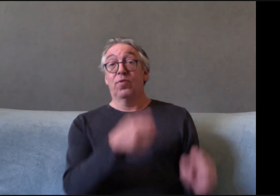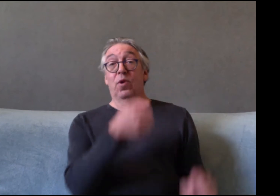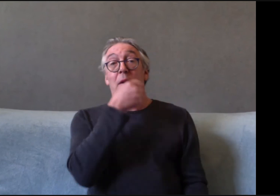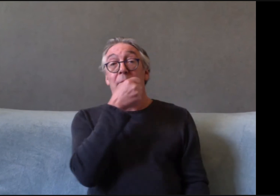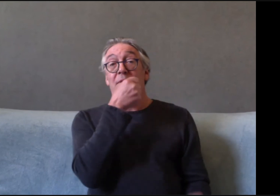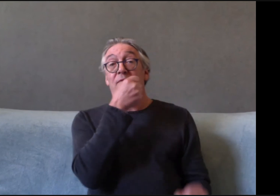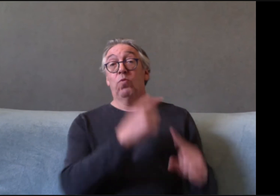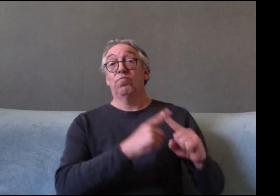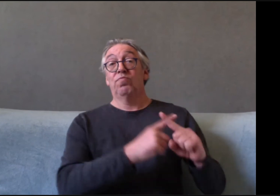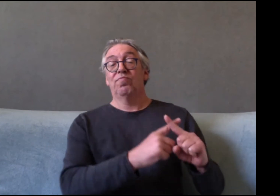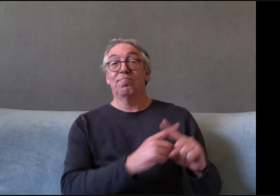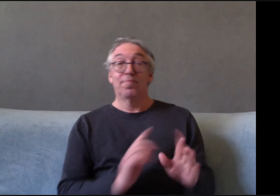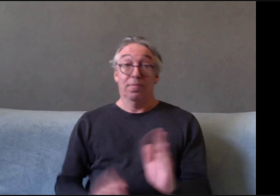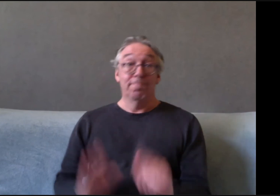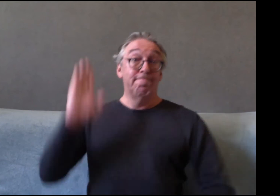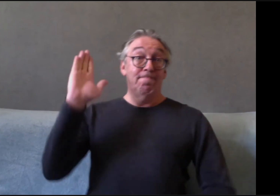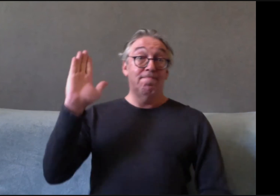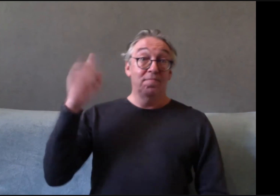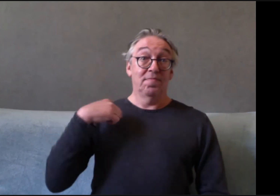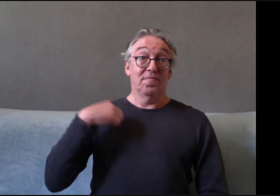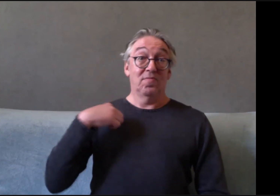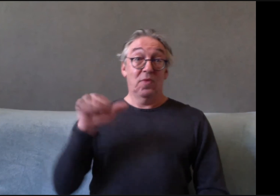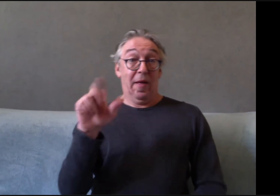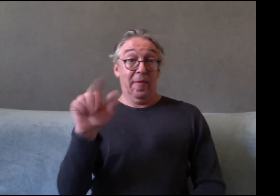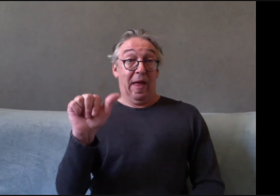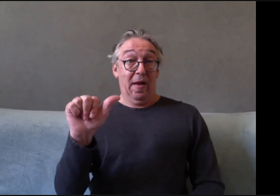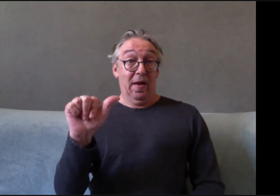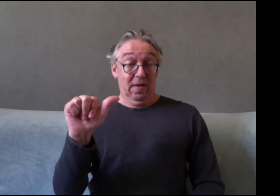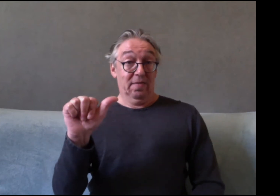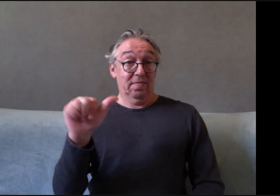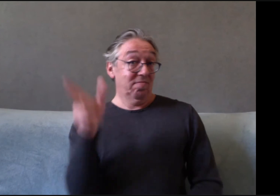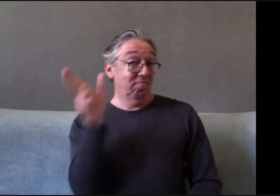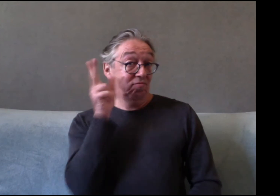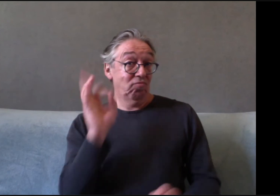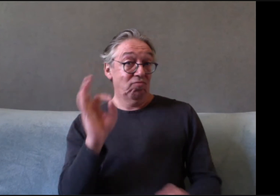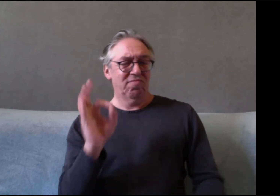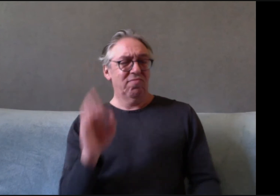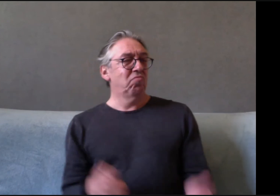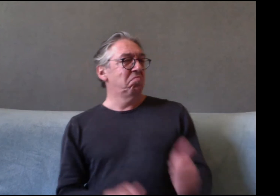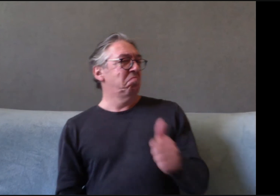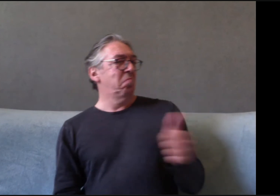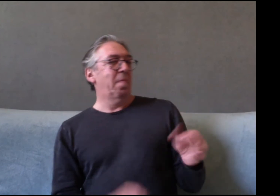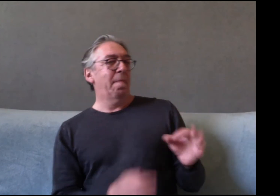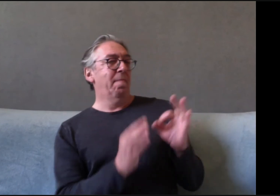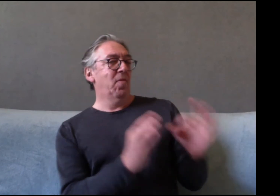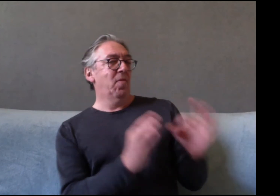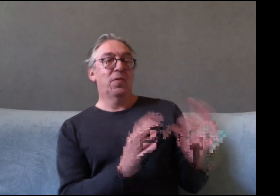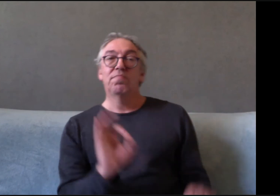Hello, AndrÃ©, can you hear me? ANDRÉ: Yes, now perfectly. Okay, thank you very much.